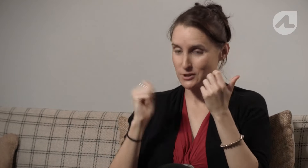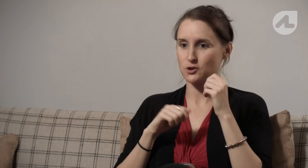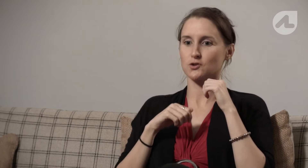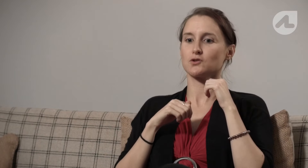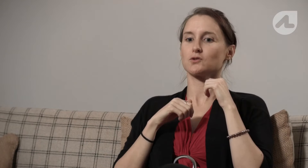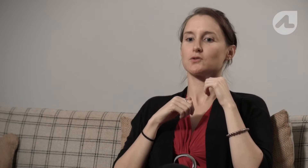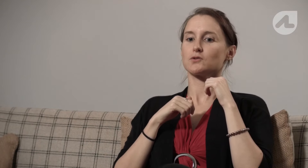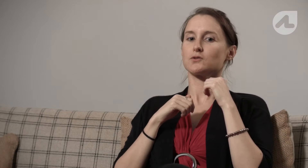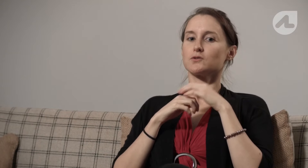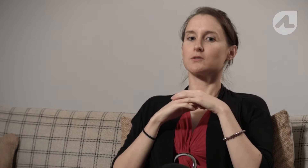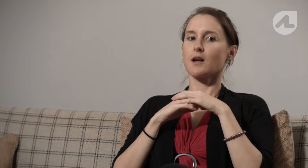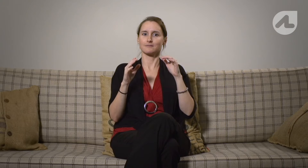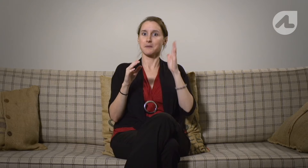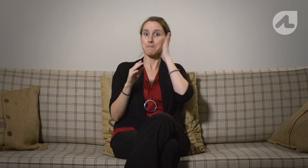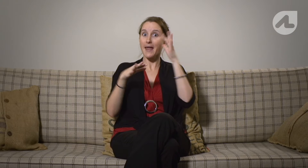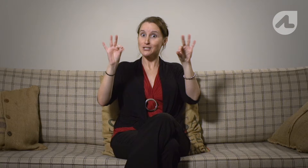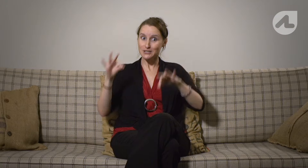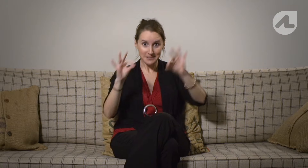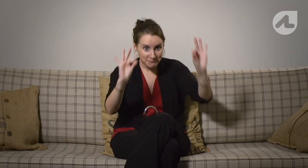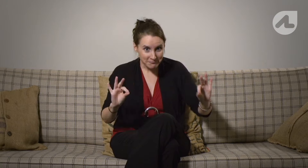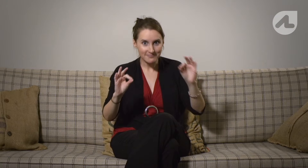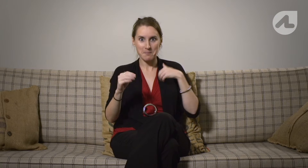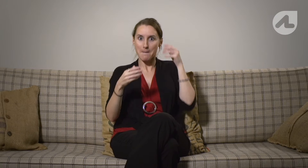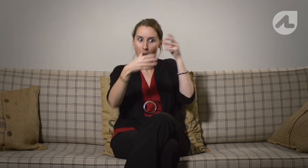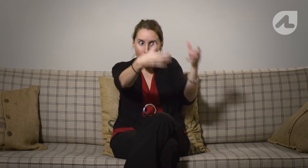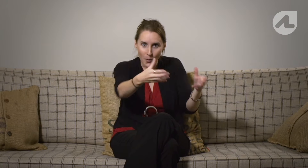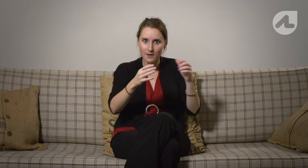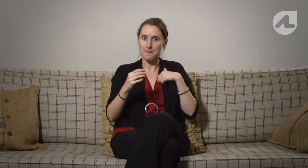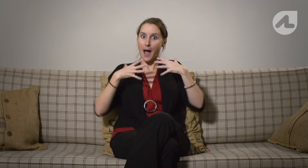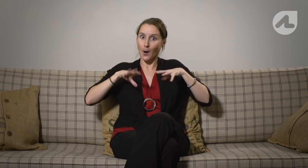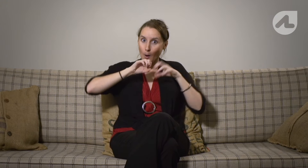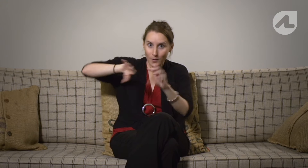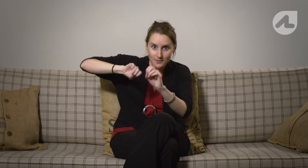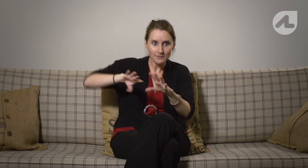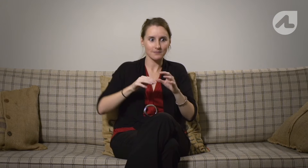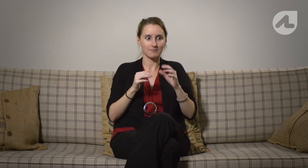I put all my things in the bathroom, got the duvet on... got my pillow, and put my clothes away.